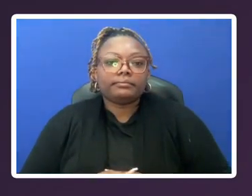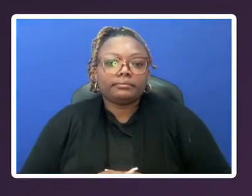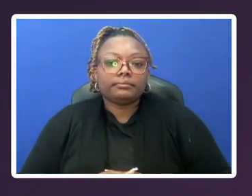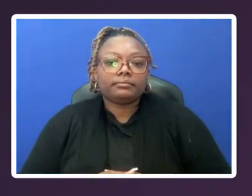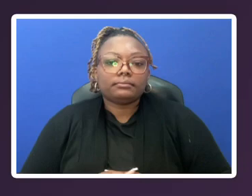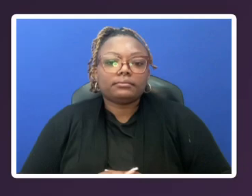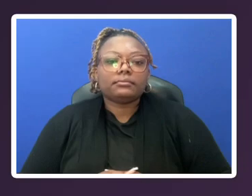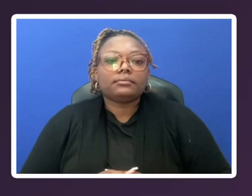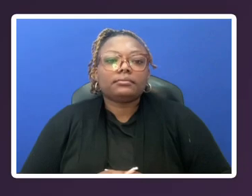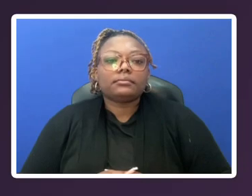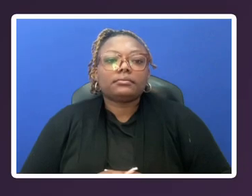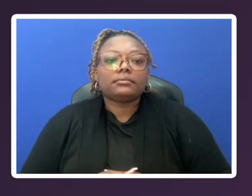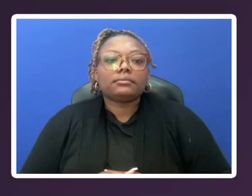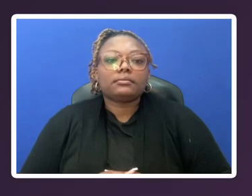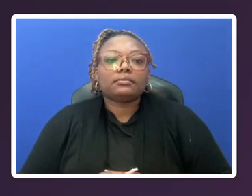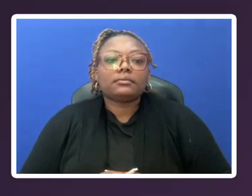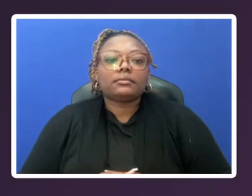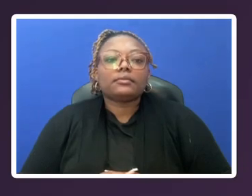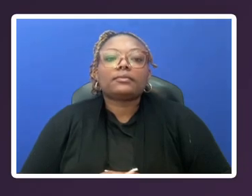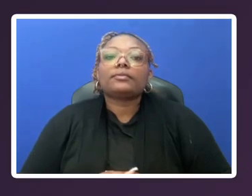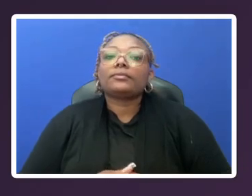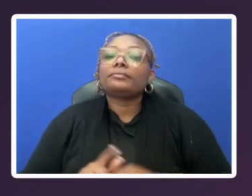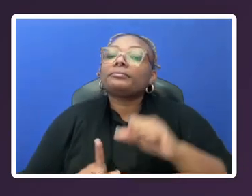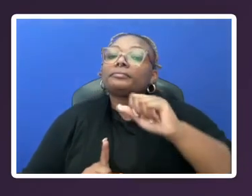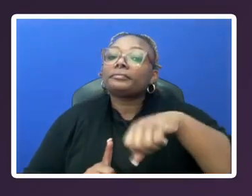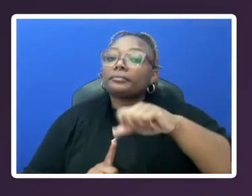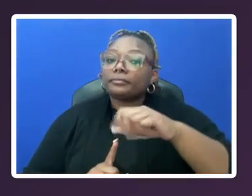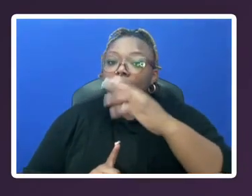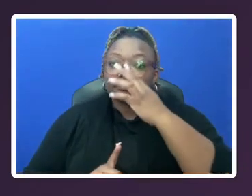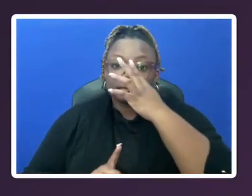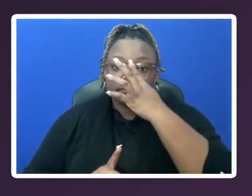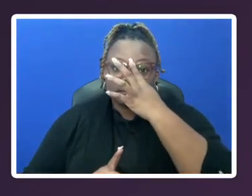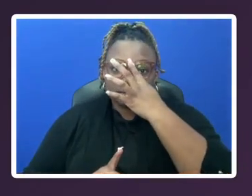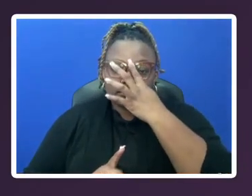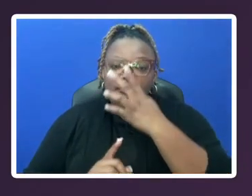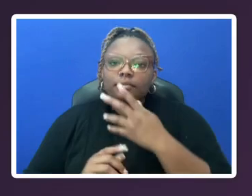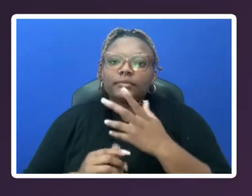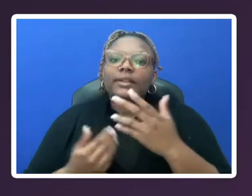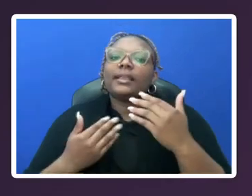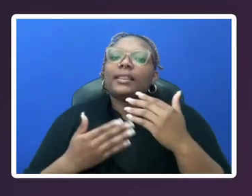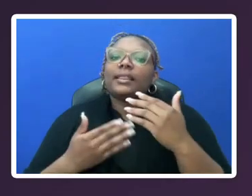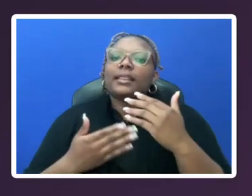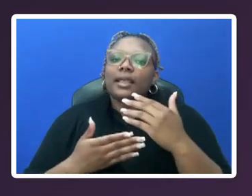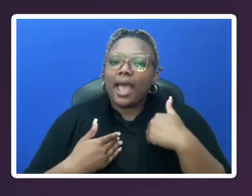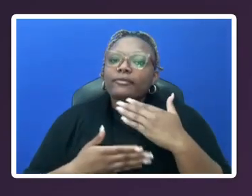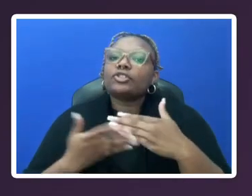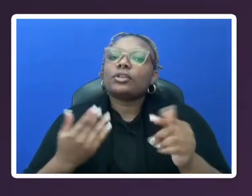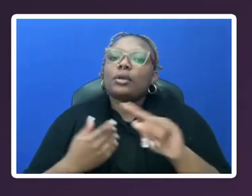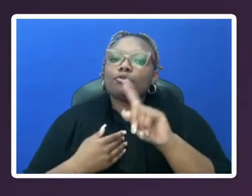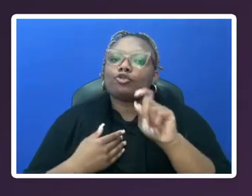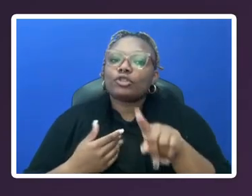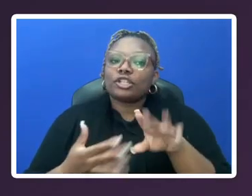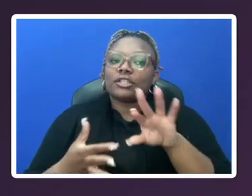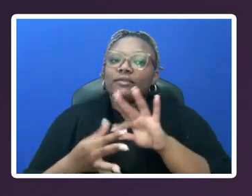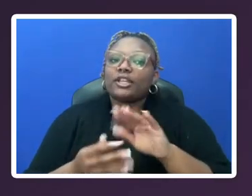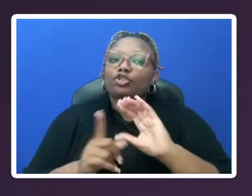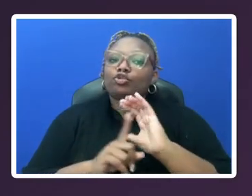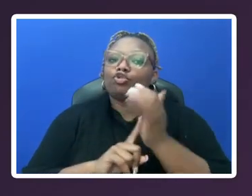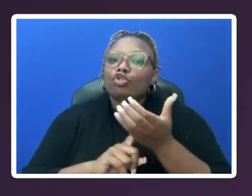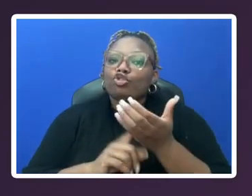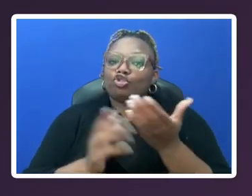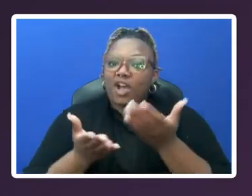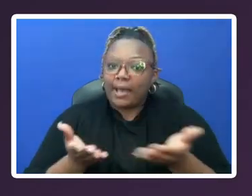there is a -- you know, there are some questions about sort of cultural objects. And we saw the use